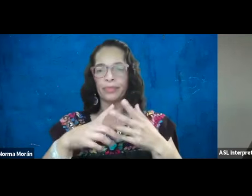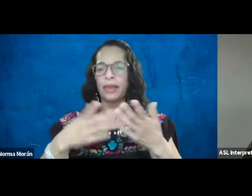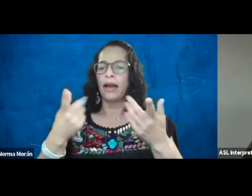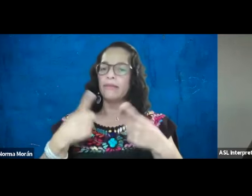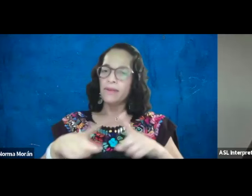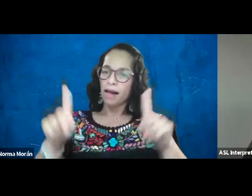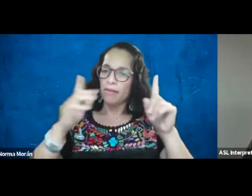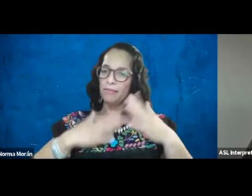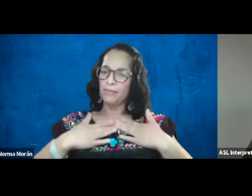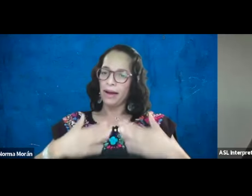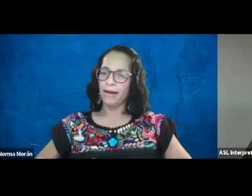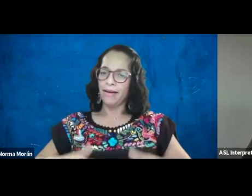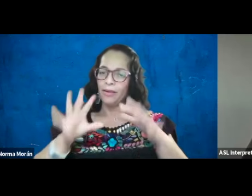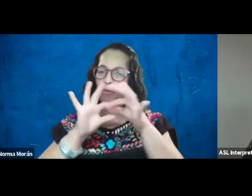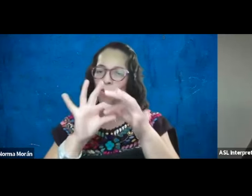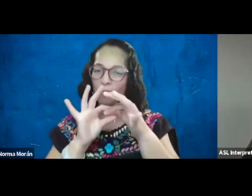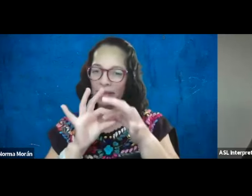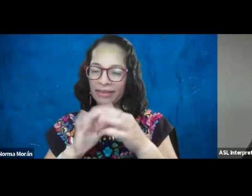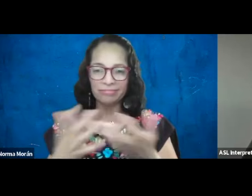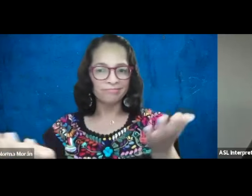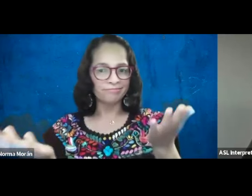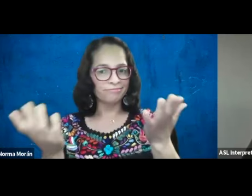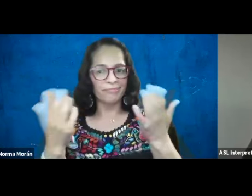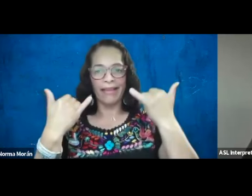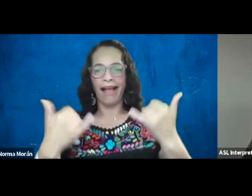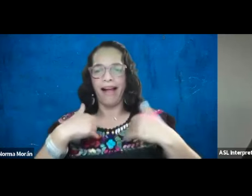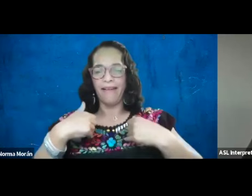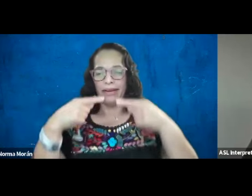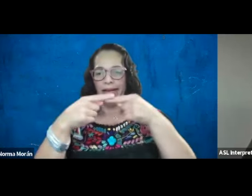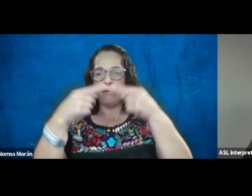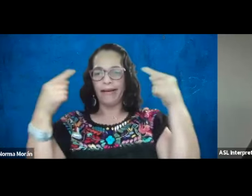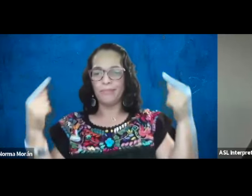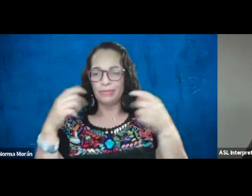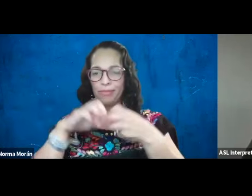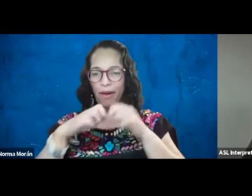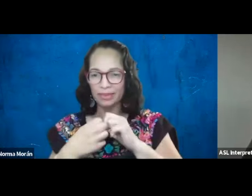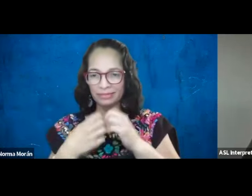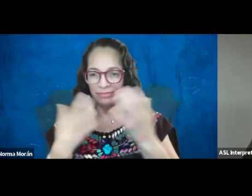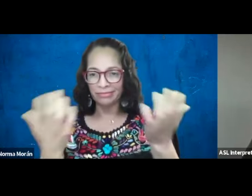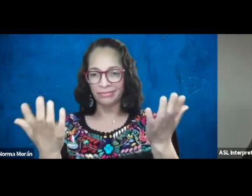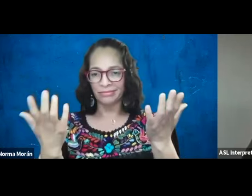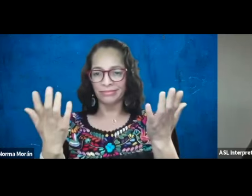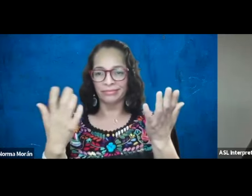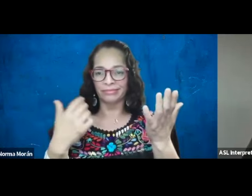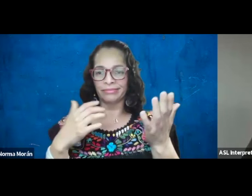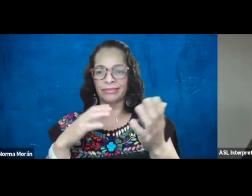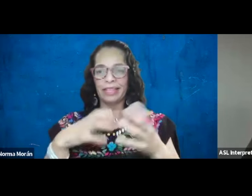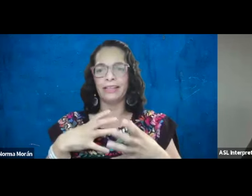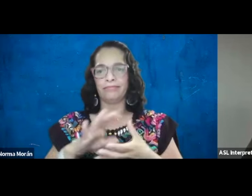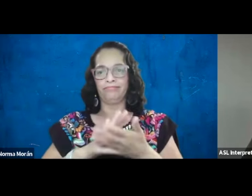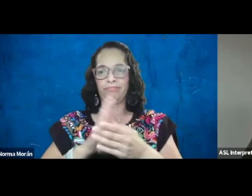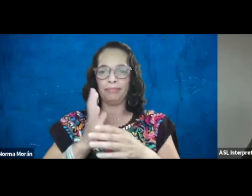that is my third finally my body was able to cooperate now I had the opposite problem